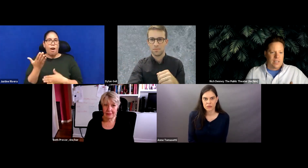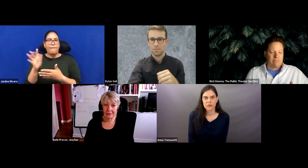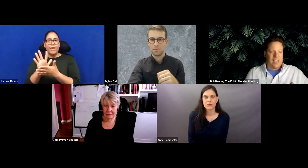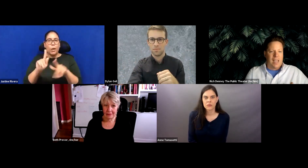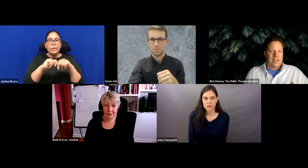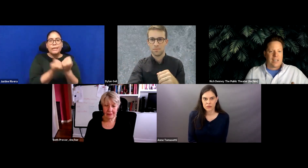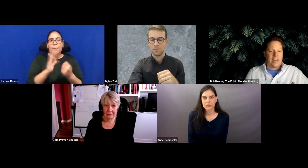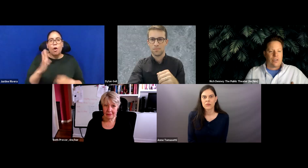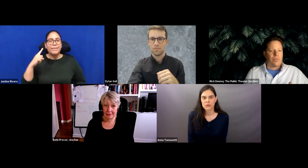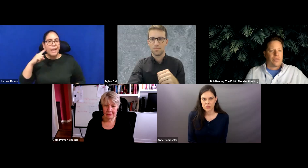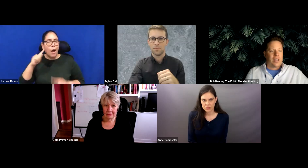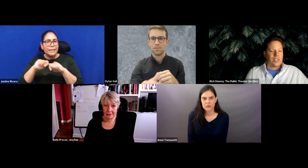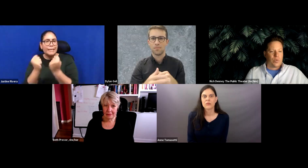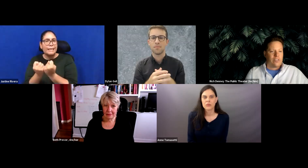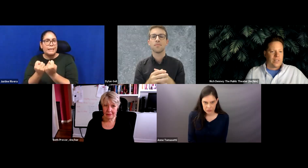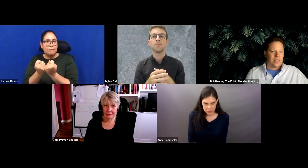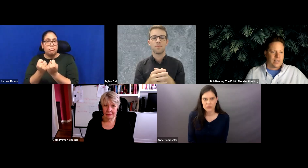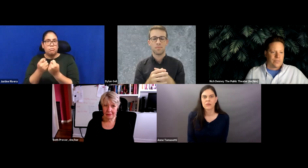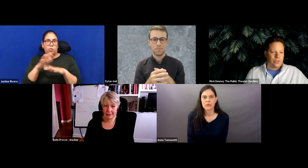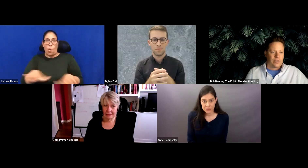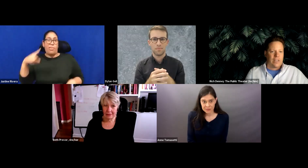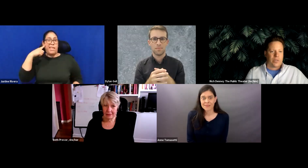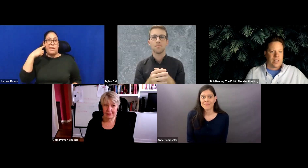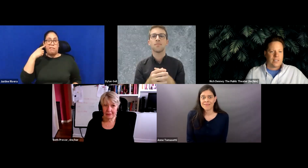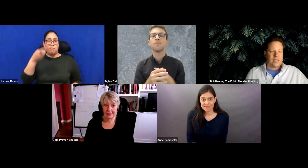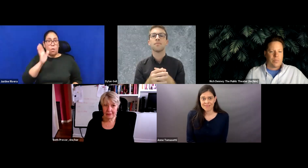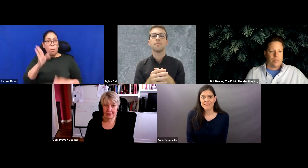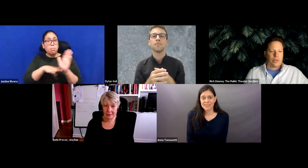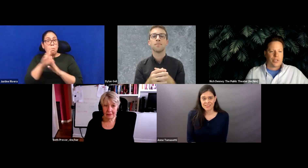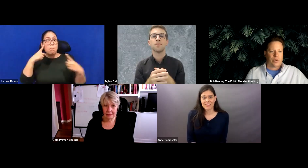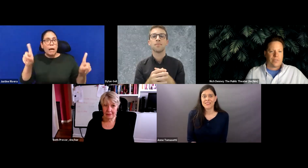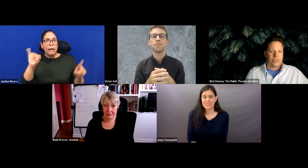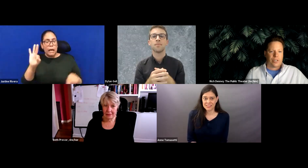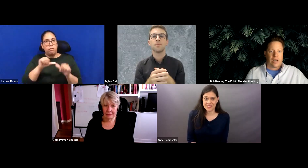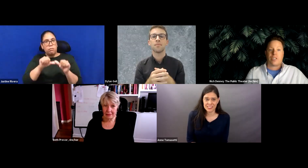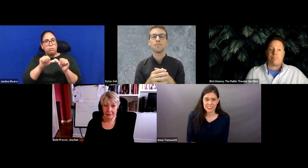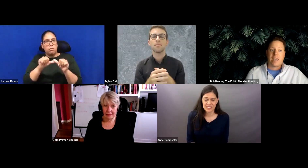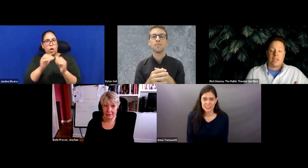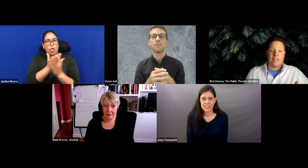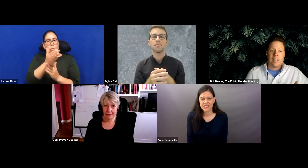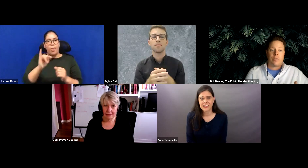team. And I don't think this would have been successful if it was constantly being pushed through a filter of just me. It